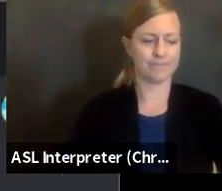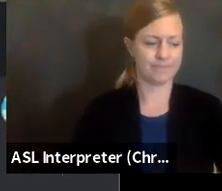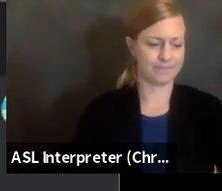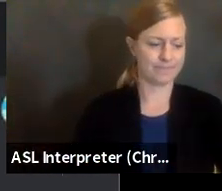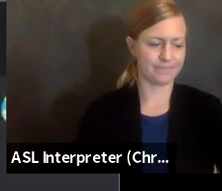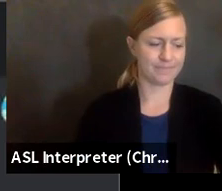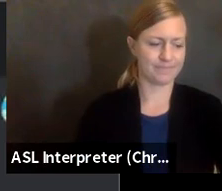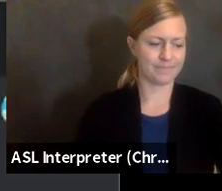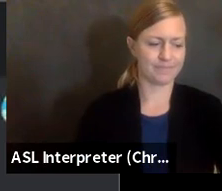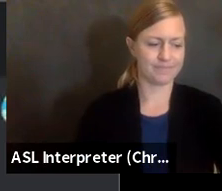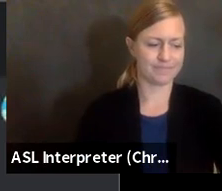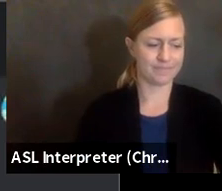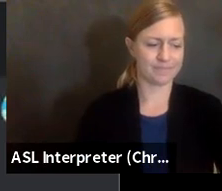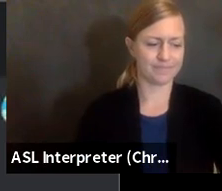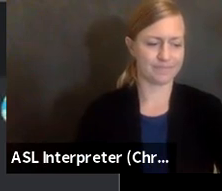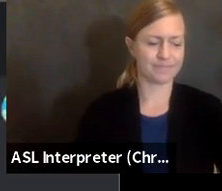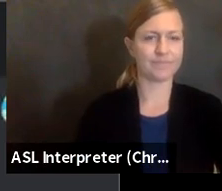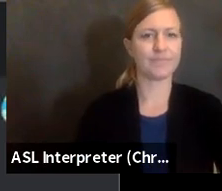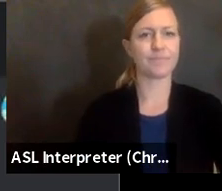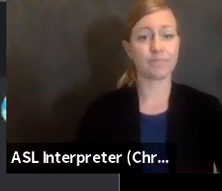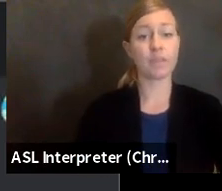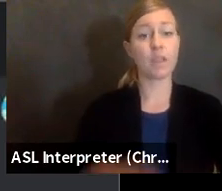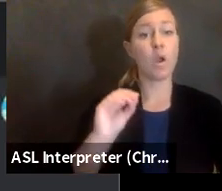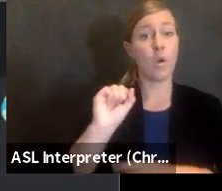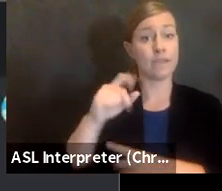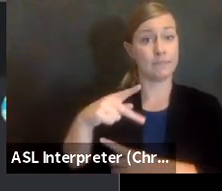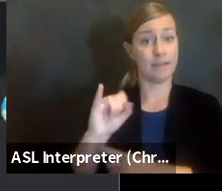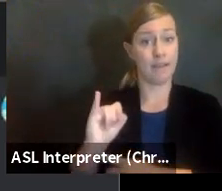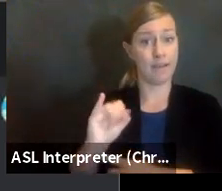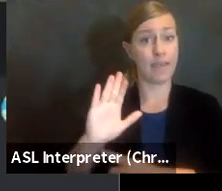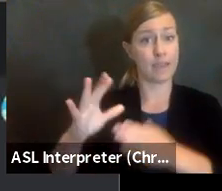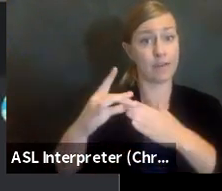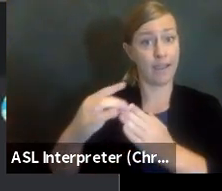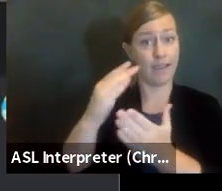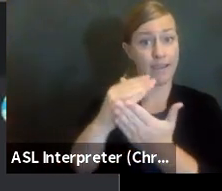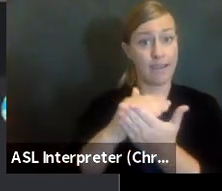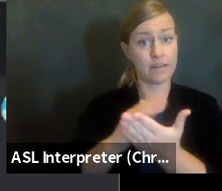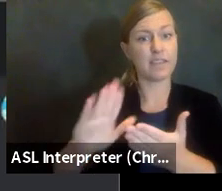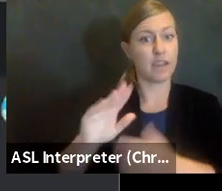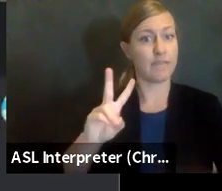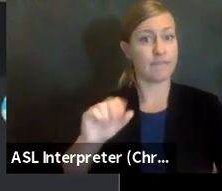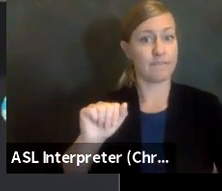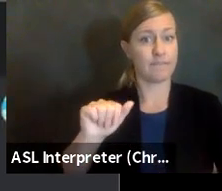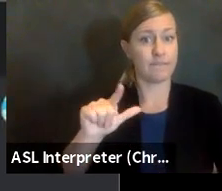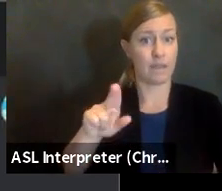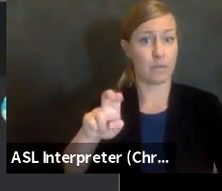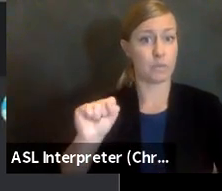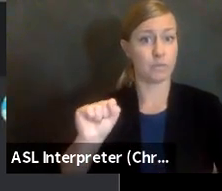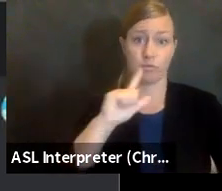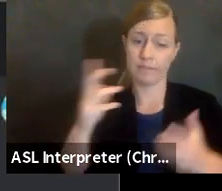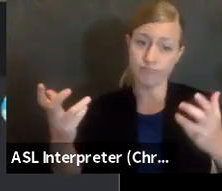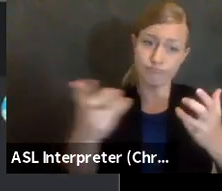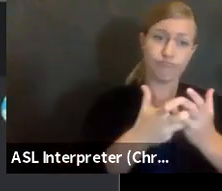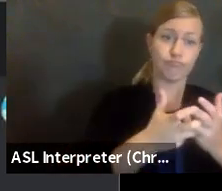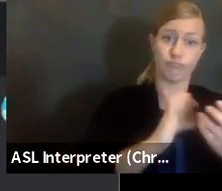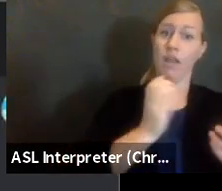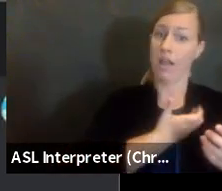ESD 101 - Jeff Crawford: And OSPI guidance that they provided, by the way, and their values aligned strongly at their heart with the message that we have in our equity statement